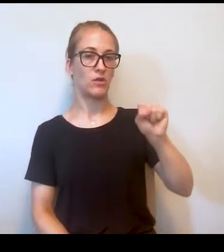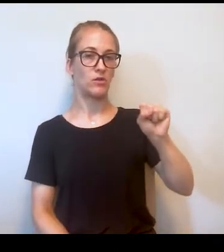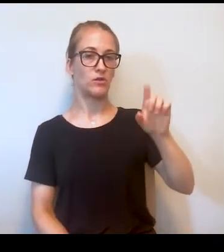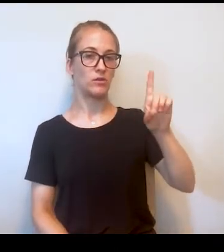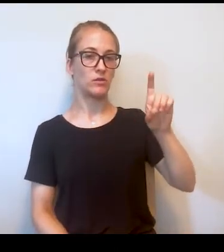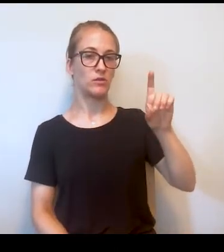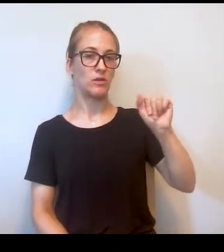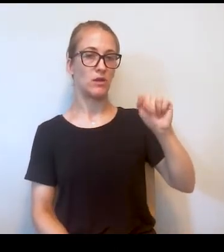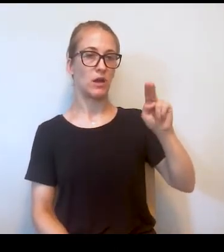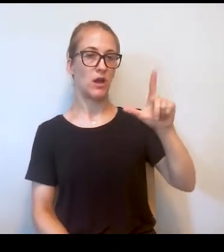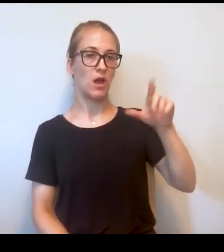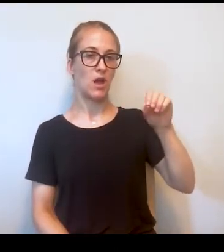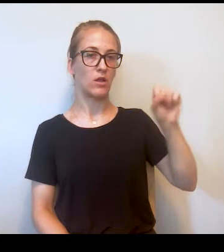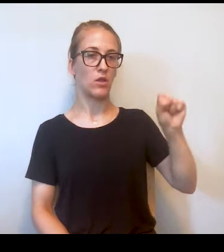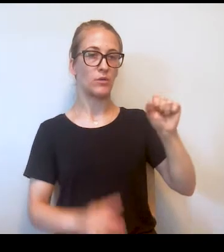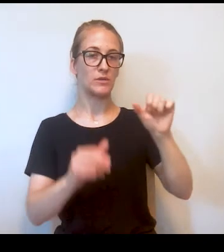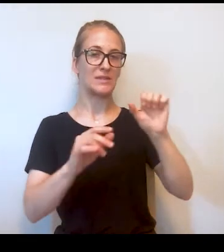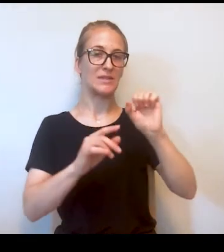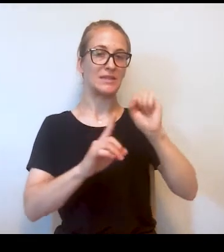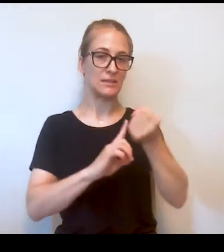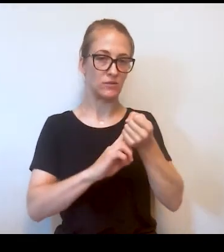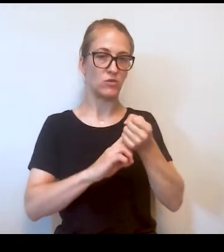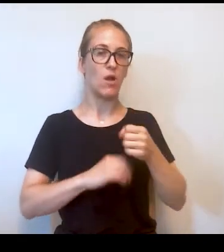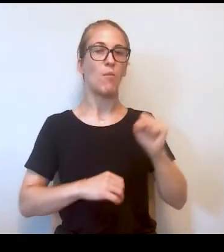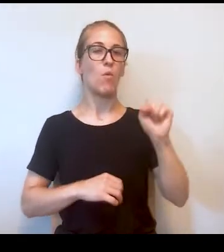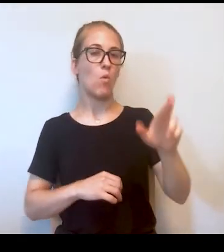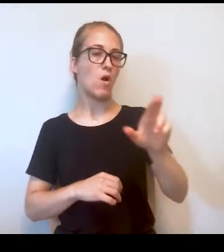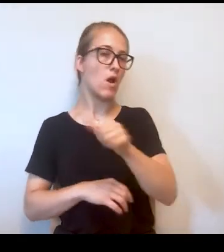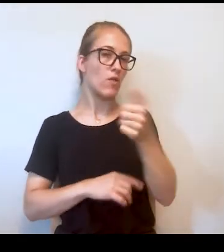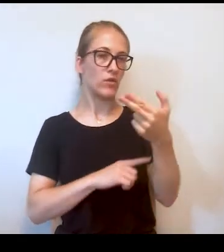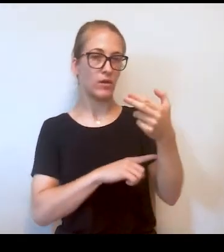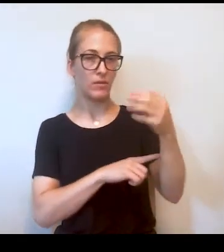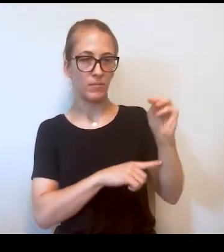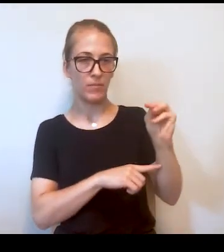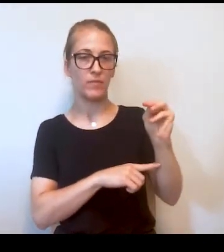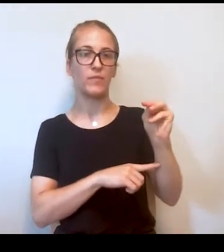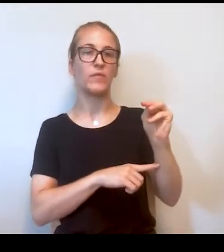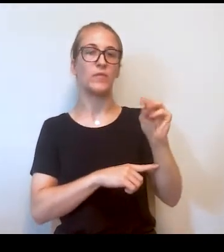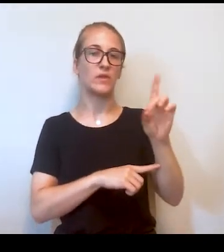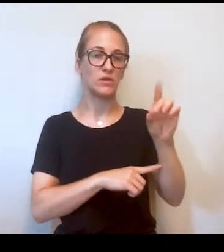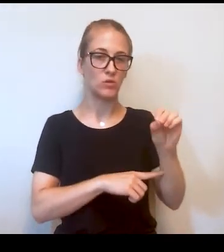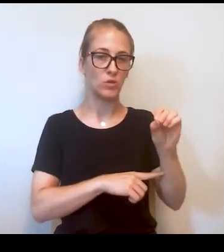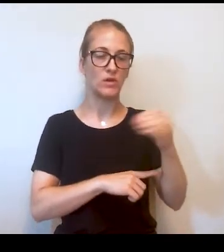or hypermobility spectrum disorders. There are also a lot of diagnoses of exclusion,